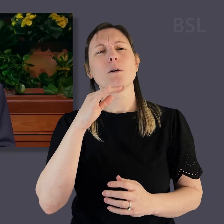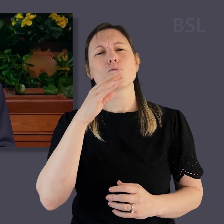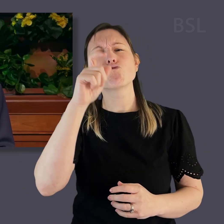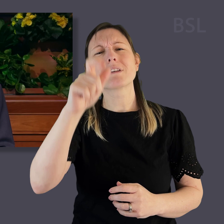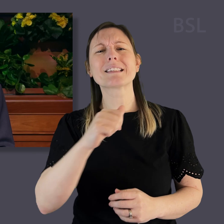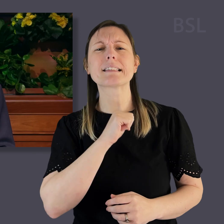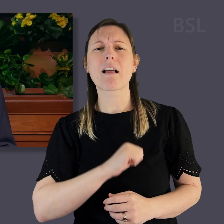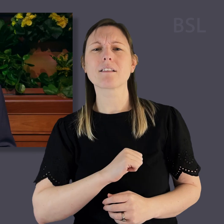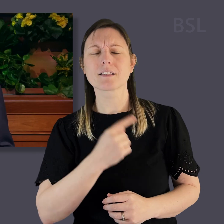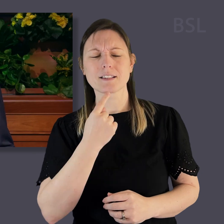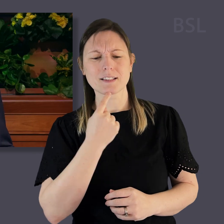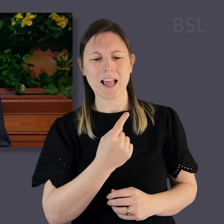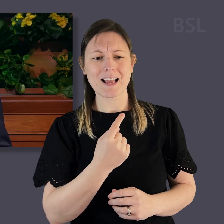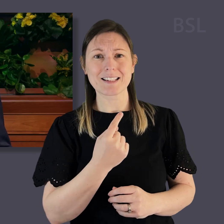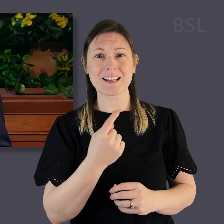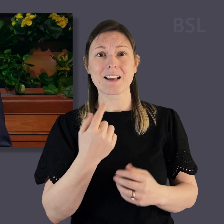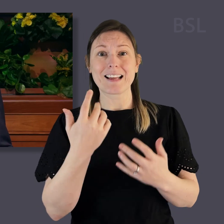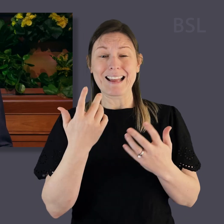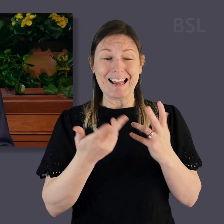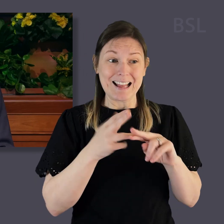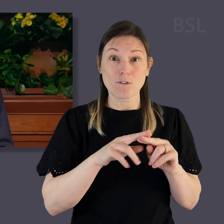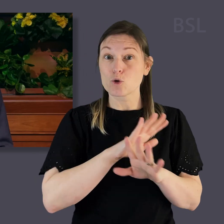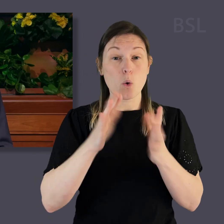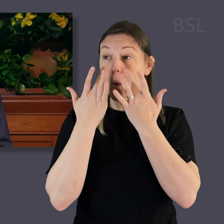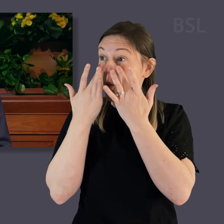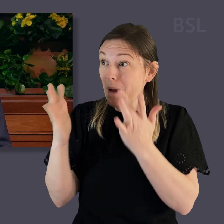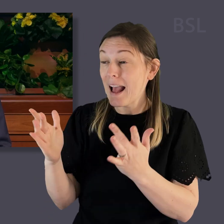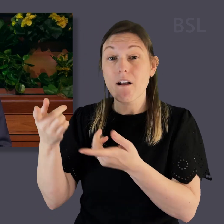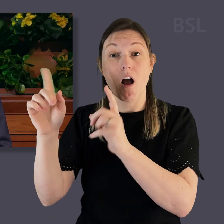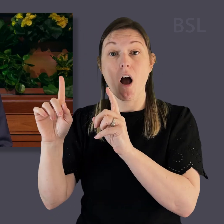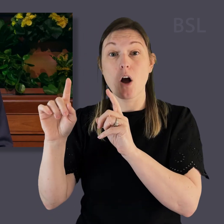"the time is coming when those who do not obey the Lord will be separated from those who do.